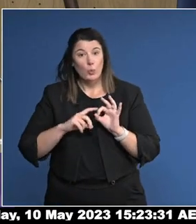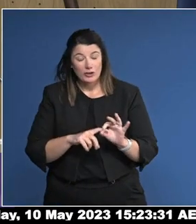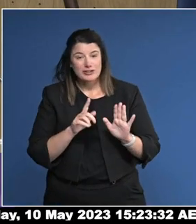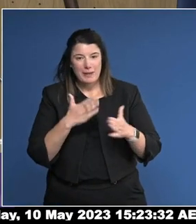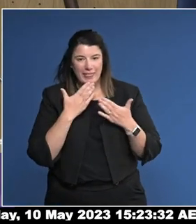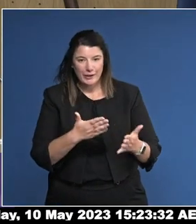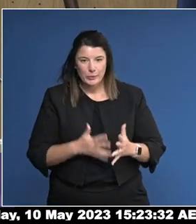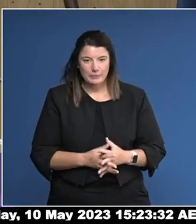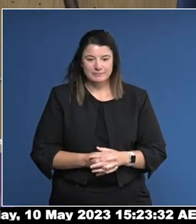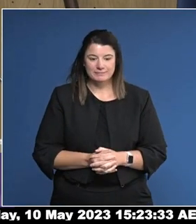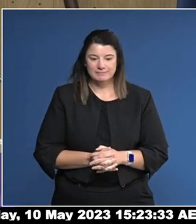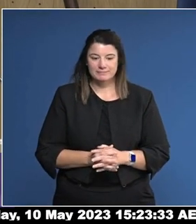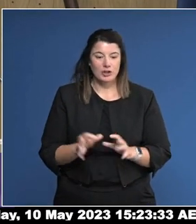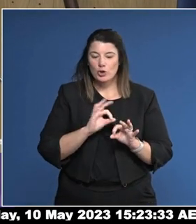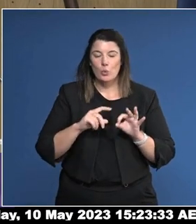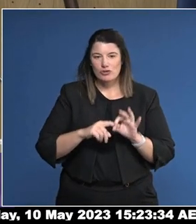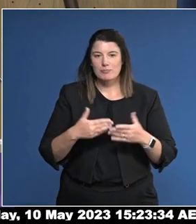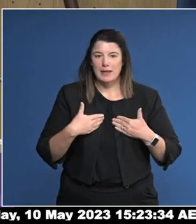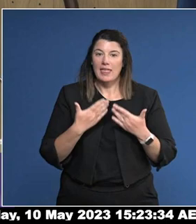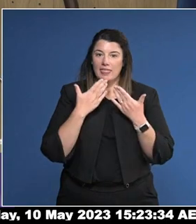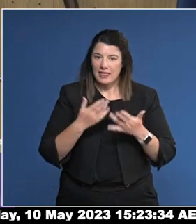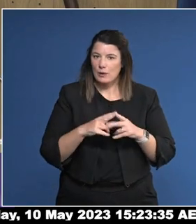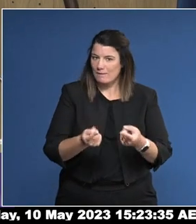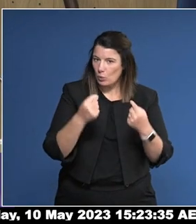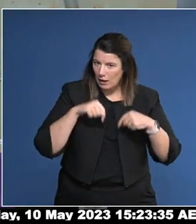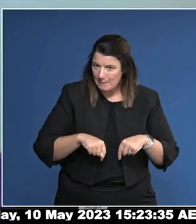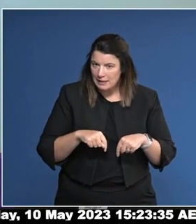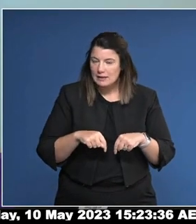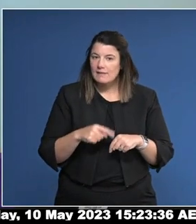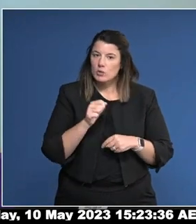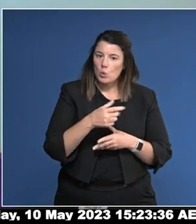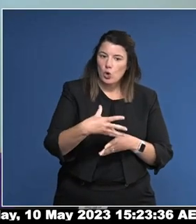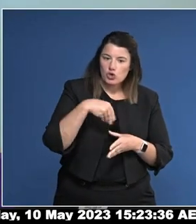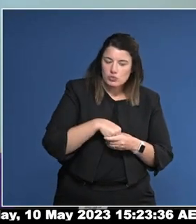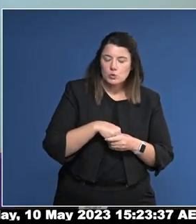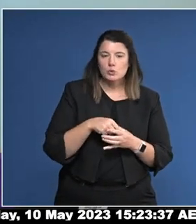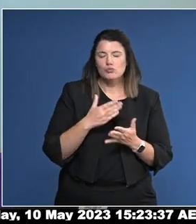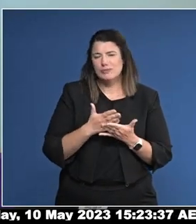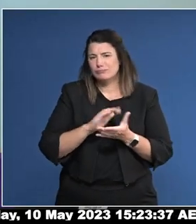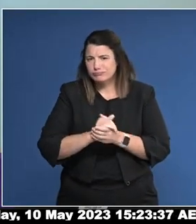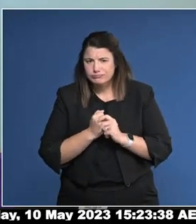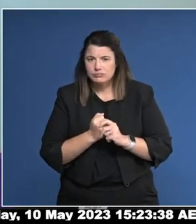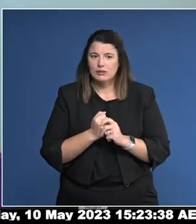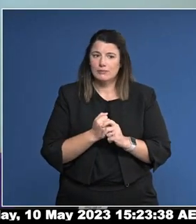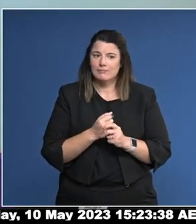COMMISSIONER McEWIN: No questions from me. Thank you very much, Mr Tracey, for your contributions. We're very grateful. You may now be excused.